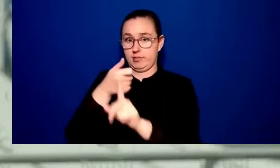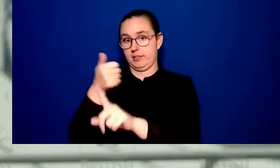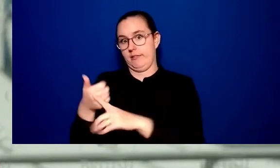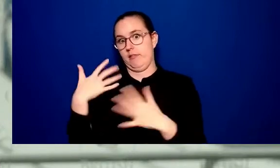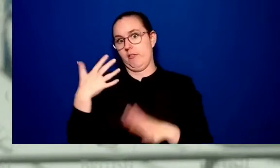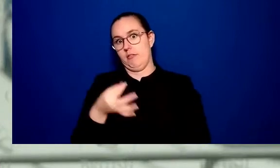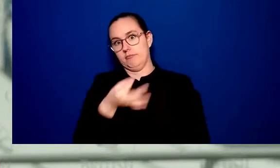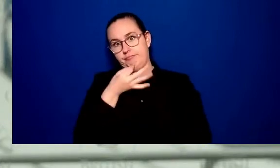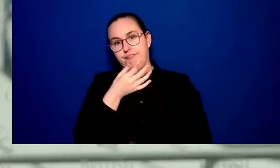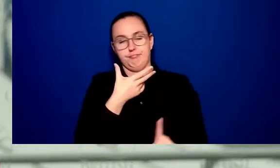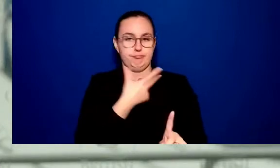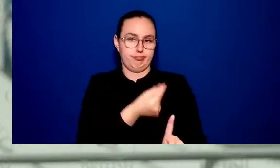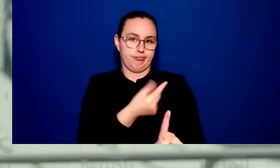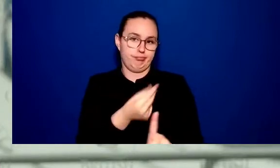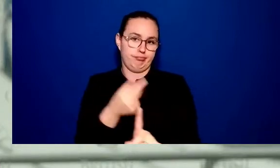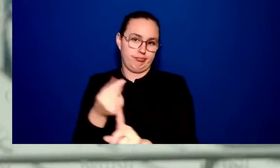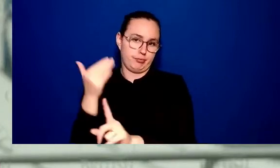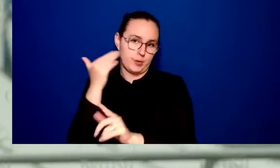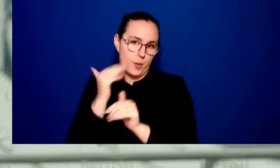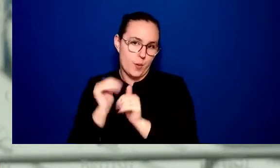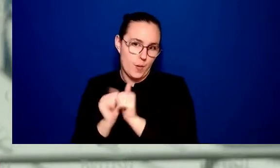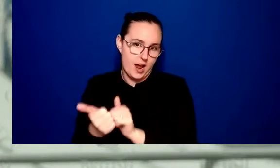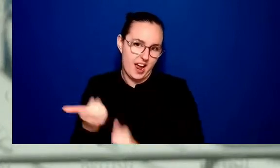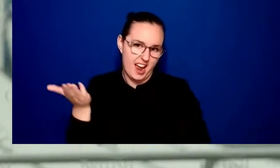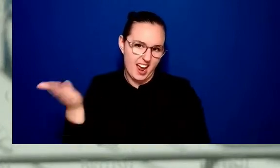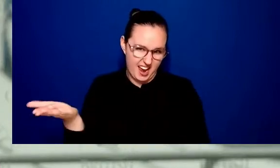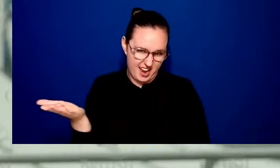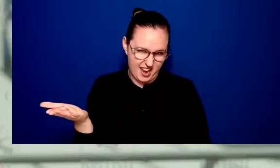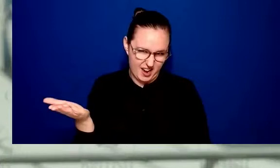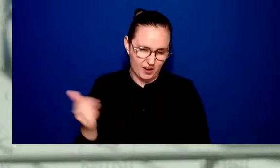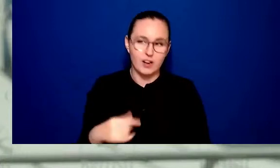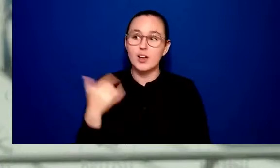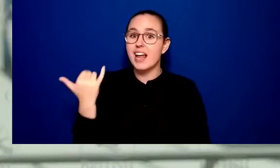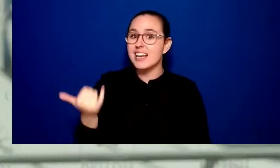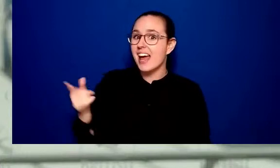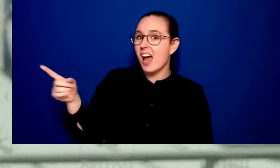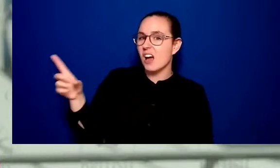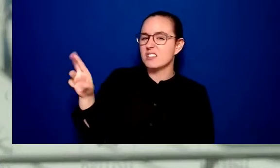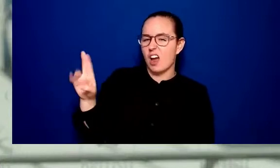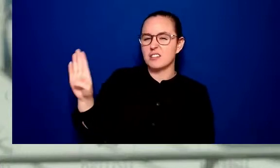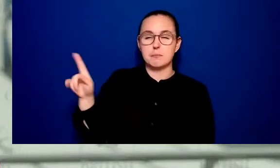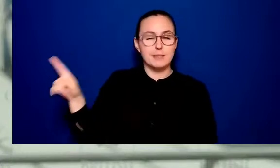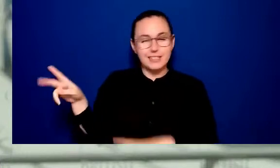teams across the province to look at to determine what is the best approach for different